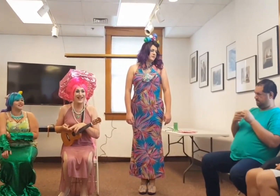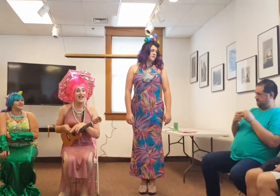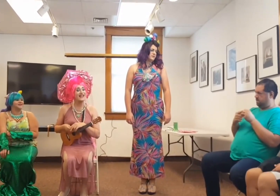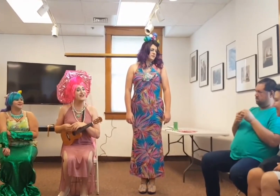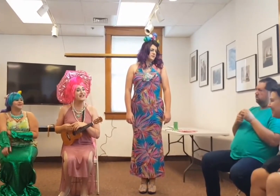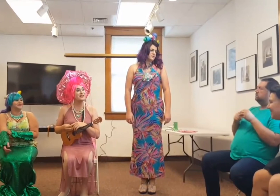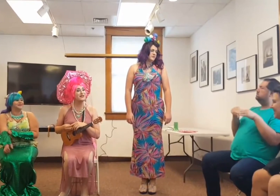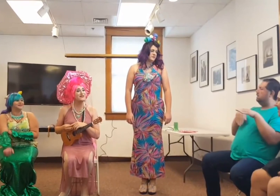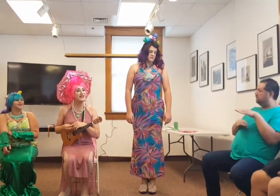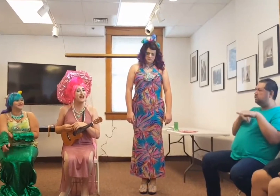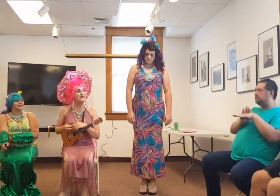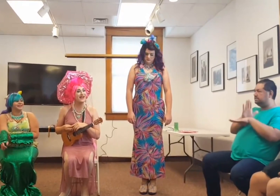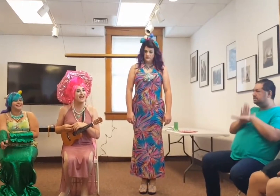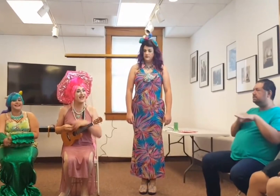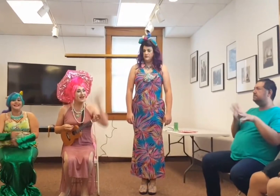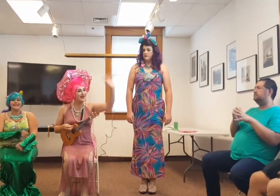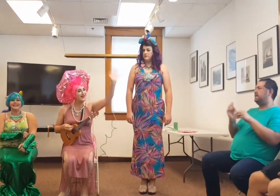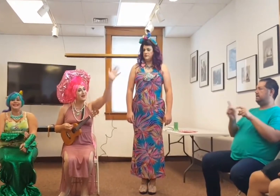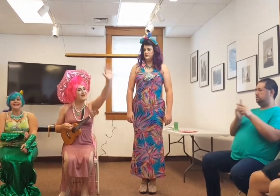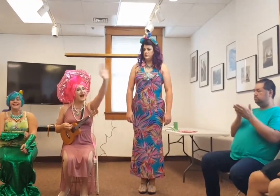Thank you guys so much for coming! Bye!